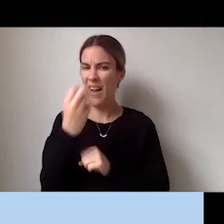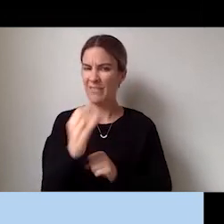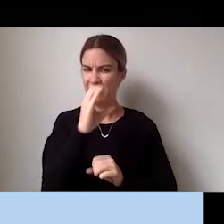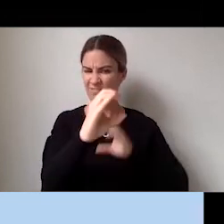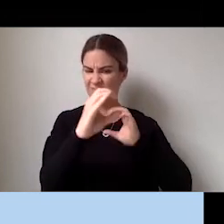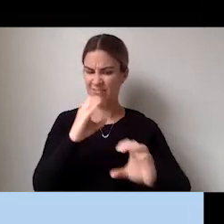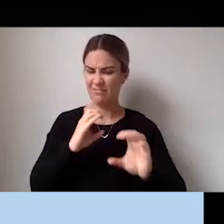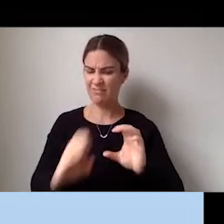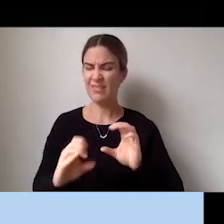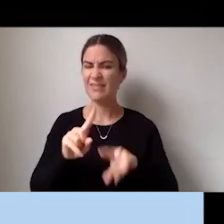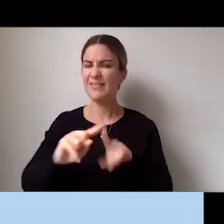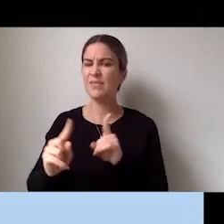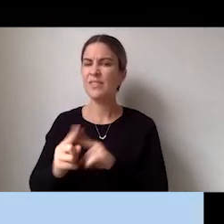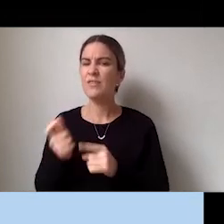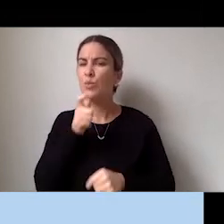I want to talk about the